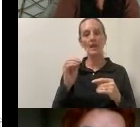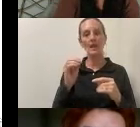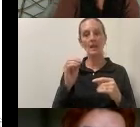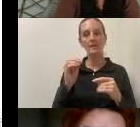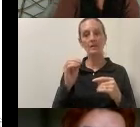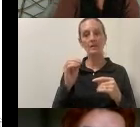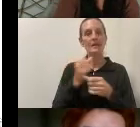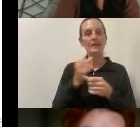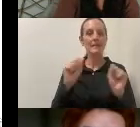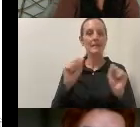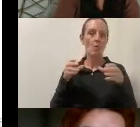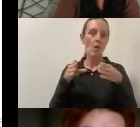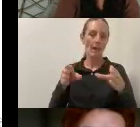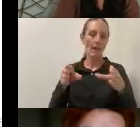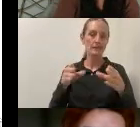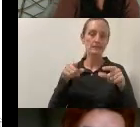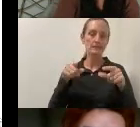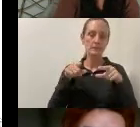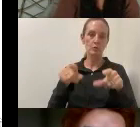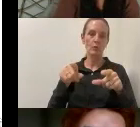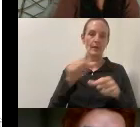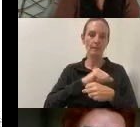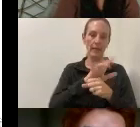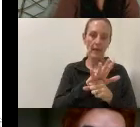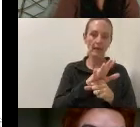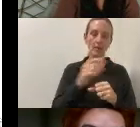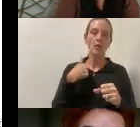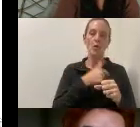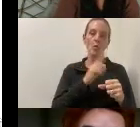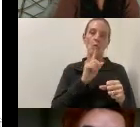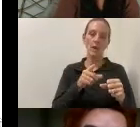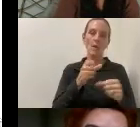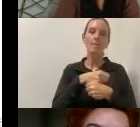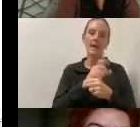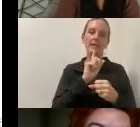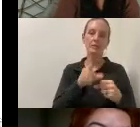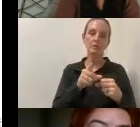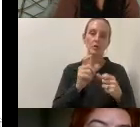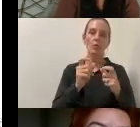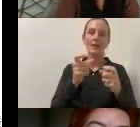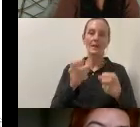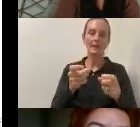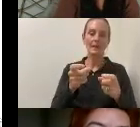are still finding ways to make sure to get the information door-to-door so that those